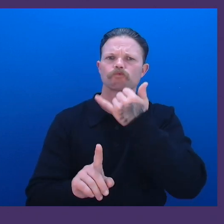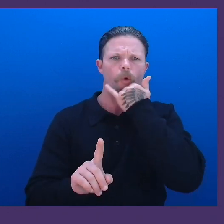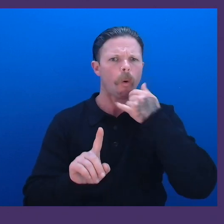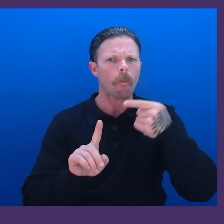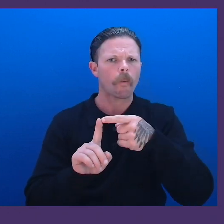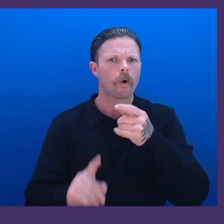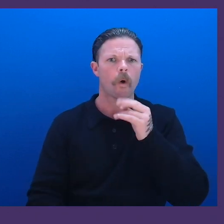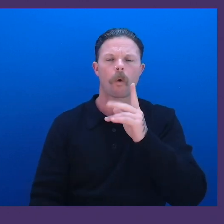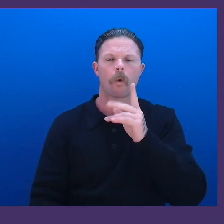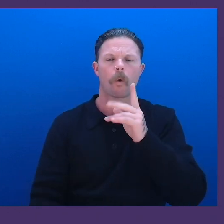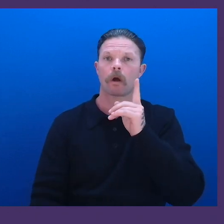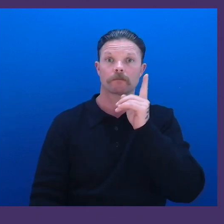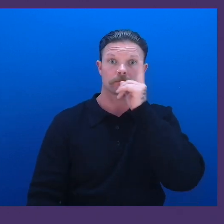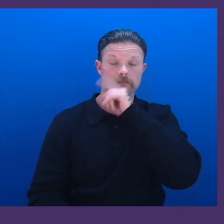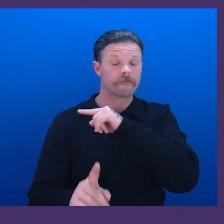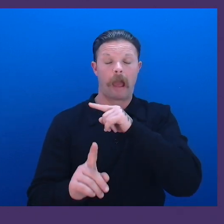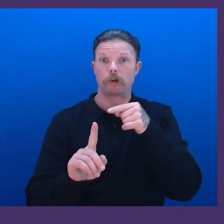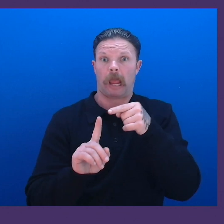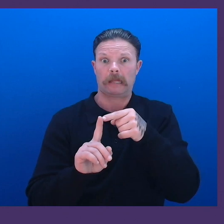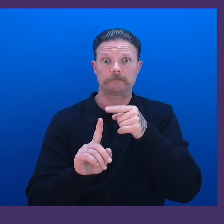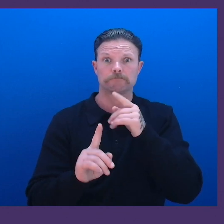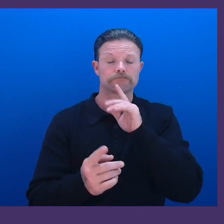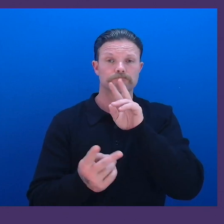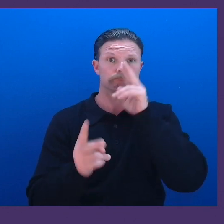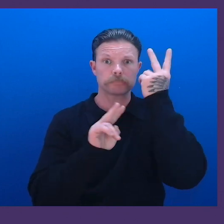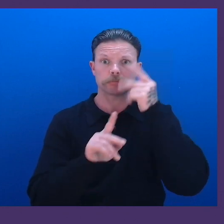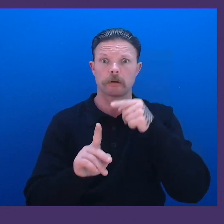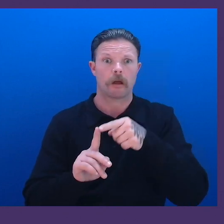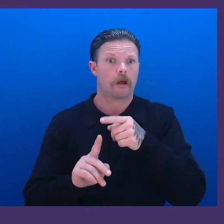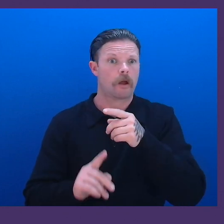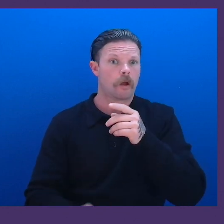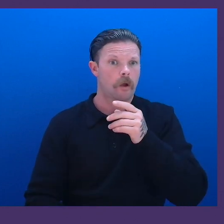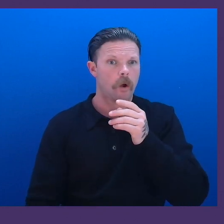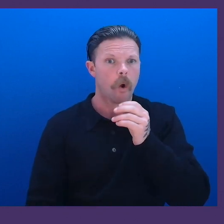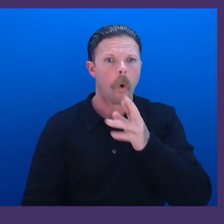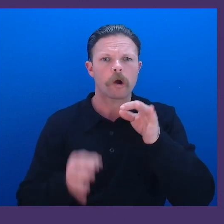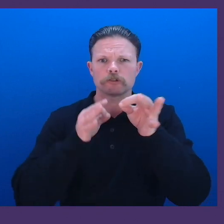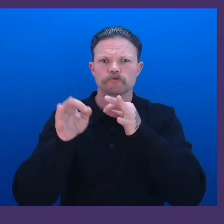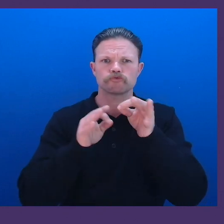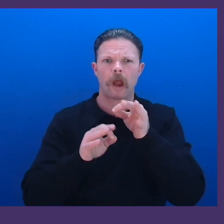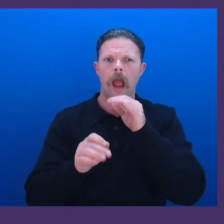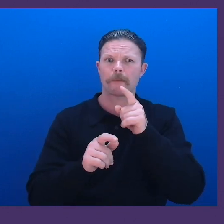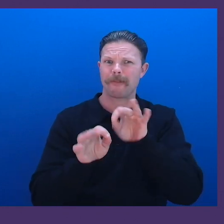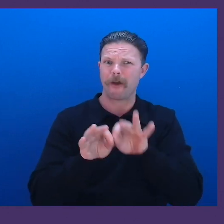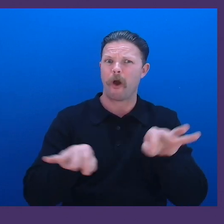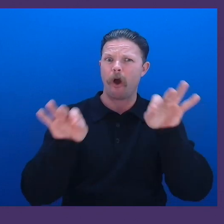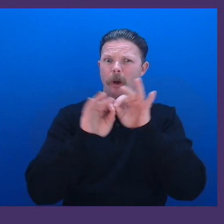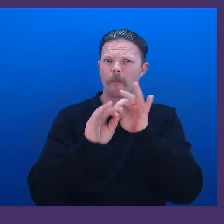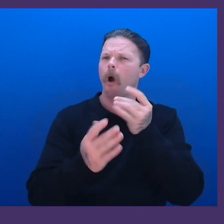or I mean describing an important feature of that object. You can imagine what consequences that can lead to.